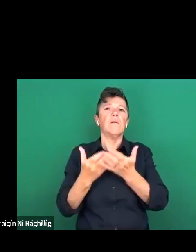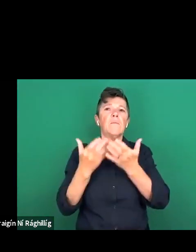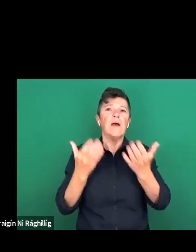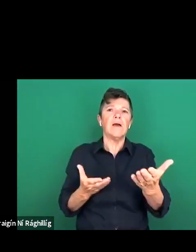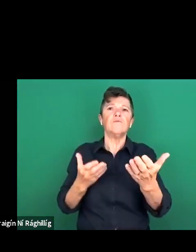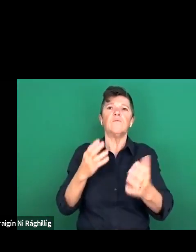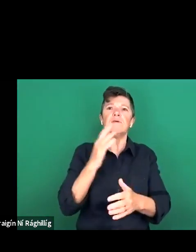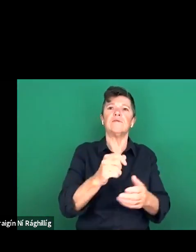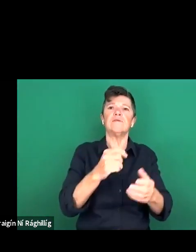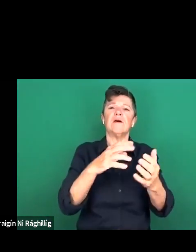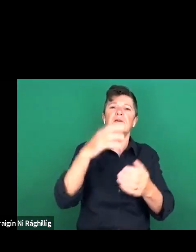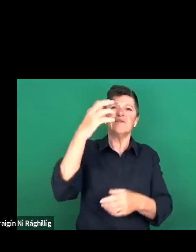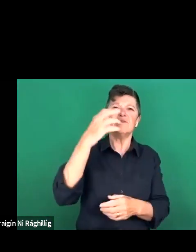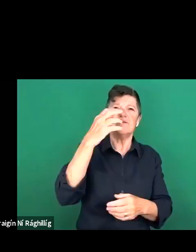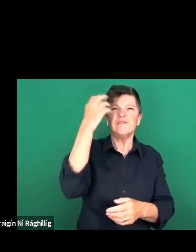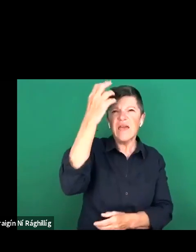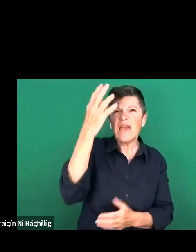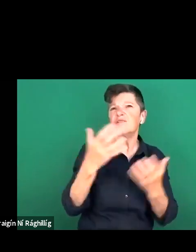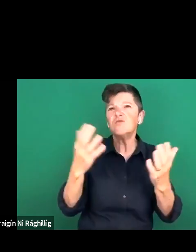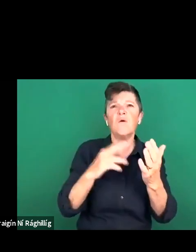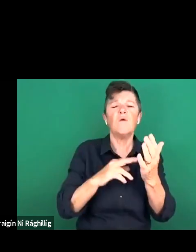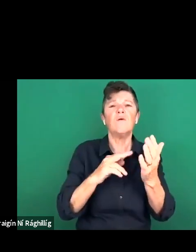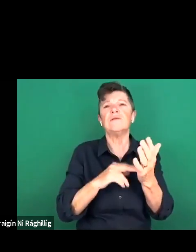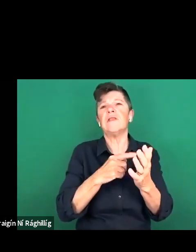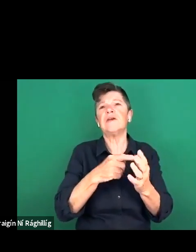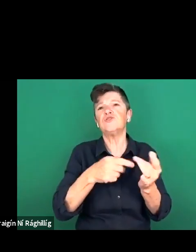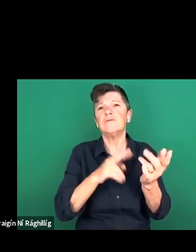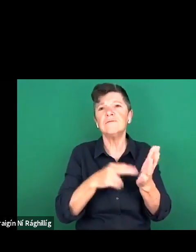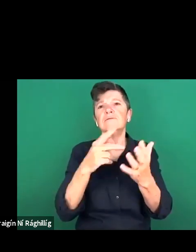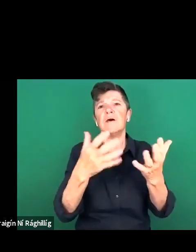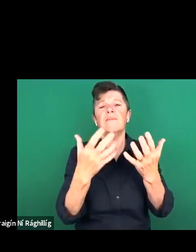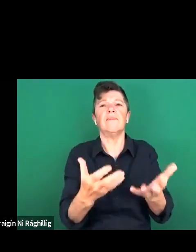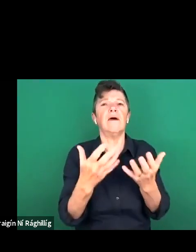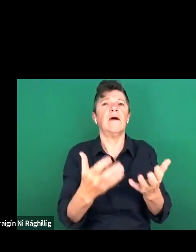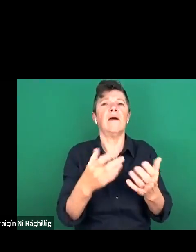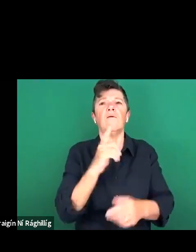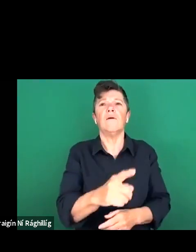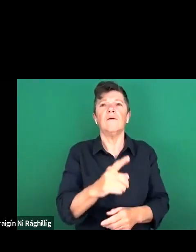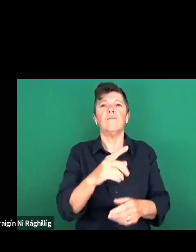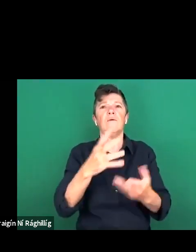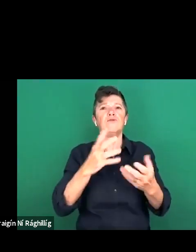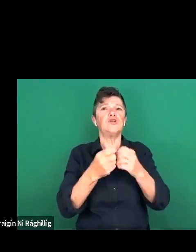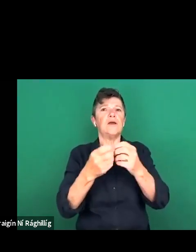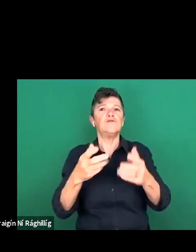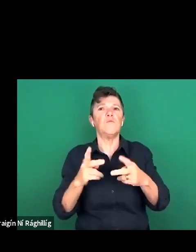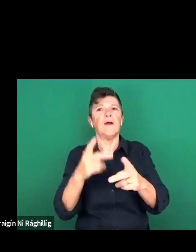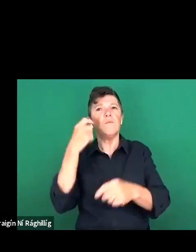rethink the community within nation. For example understanding